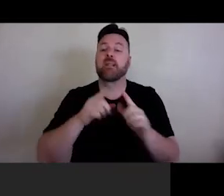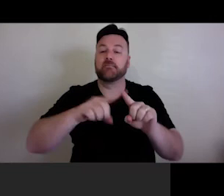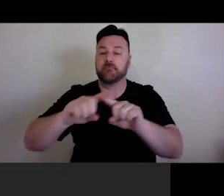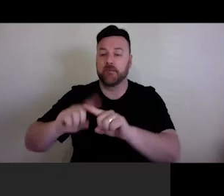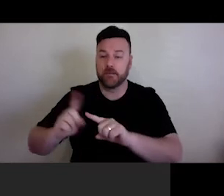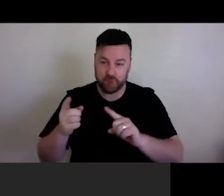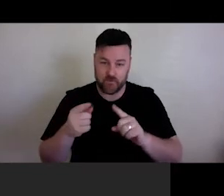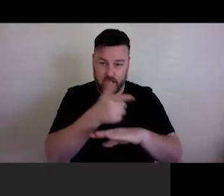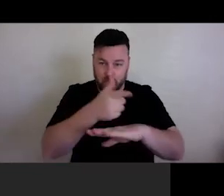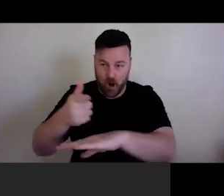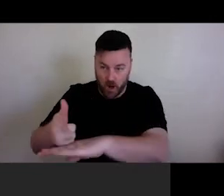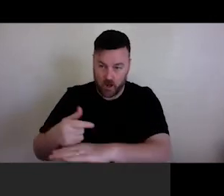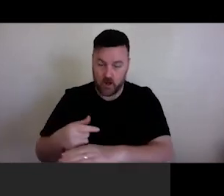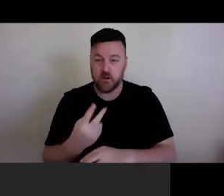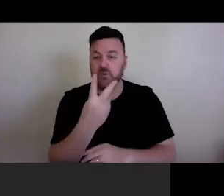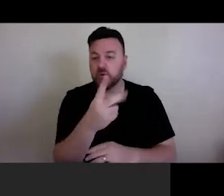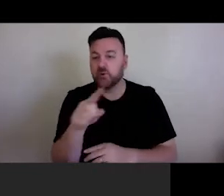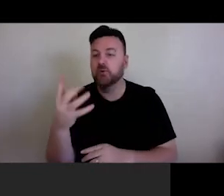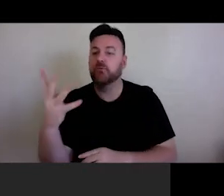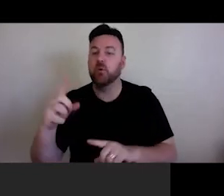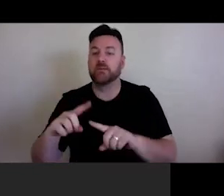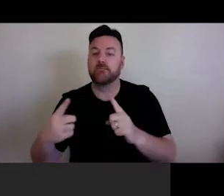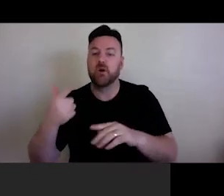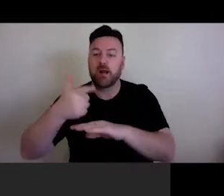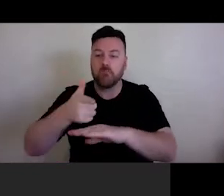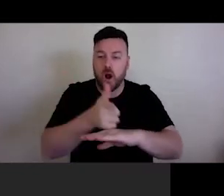Could have two to four different cameras. We got the Cannons in there